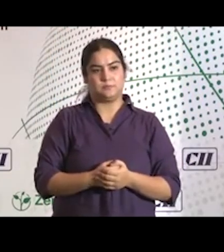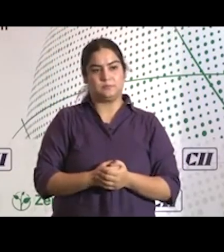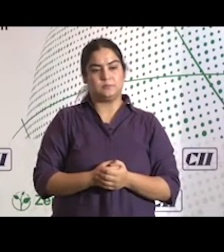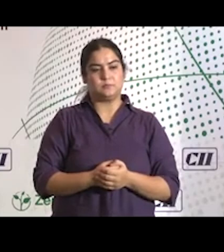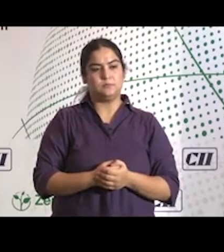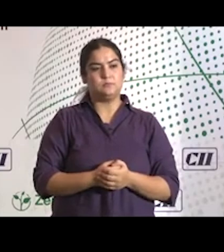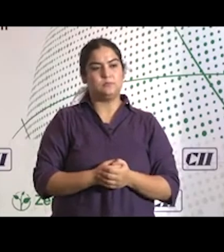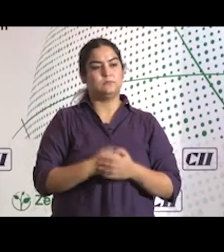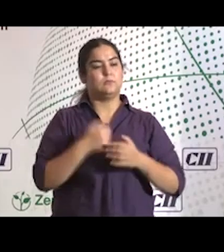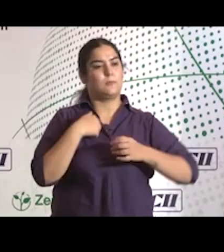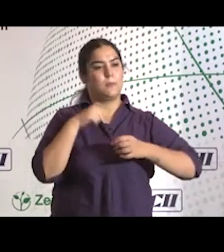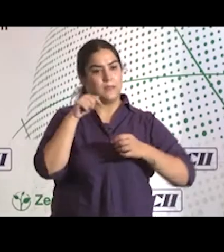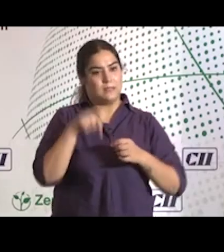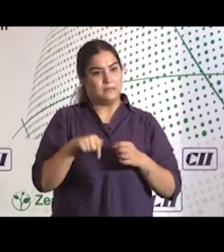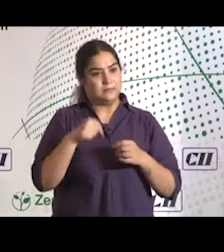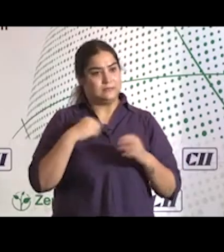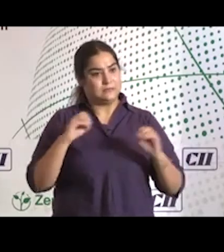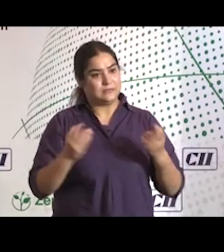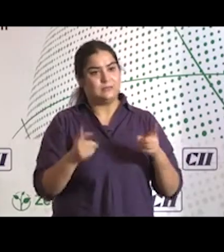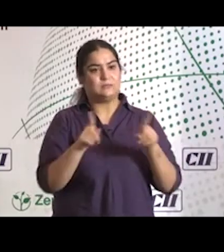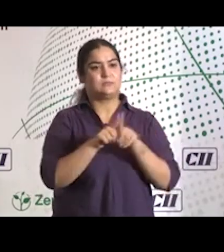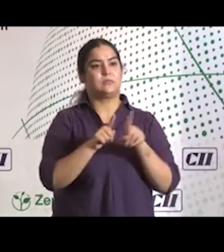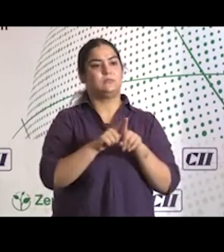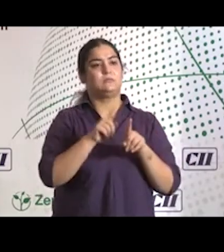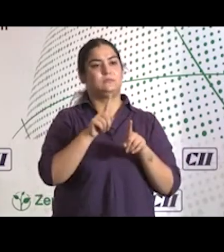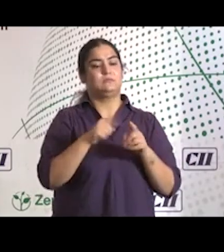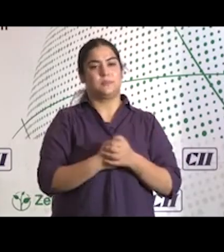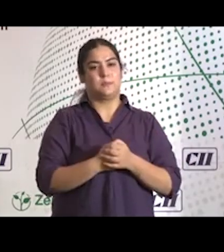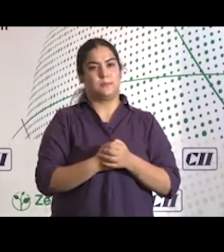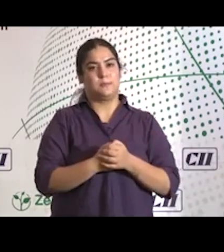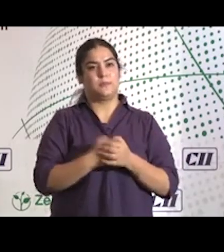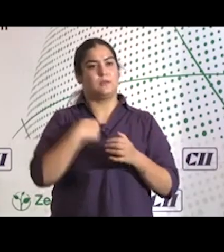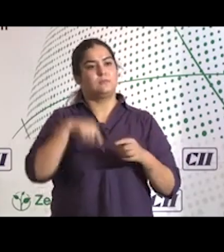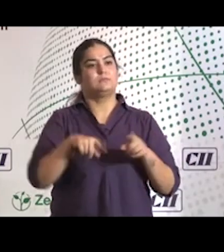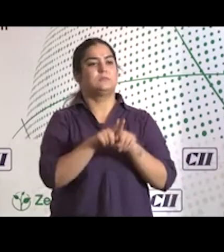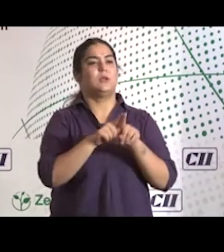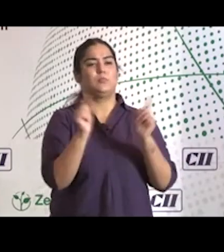Today I am going to introduce and give you a final bit of introduction